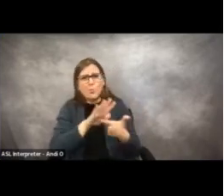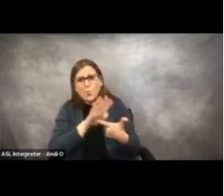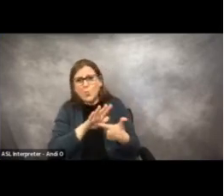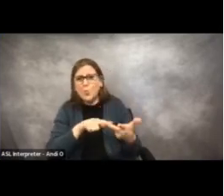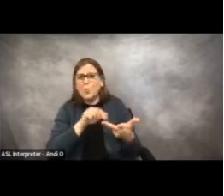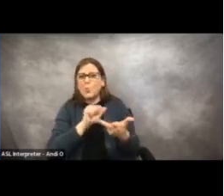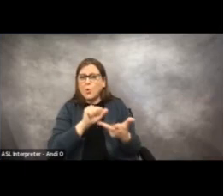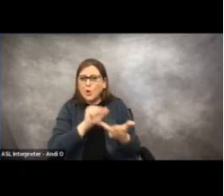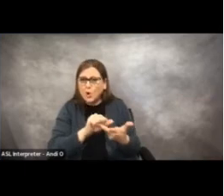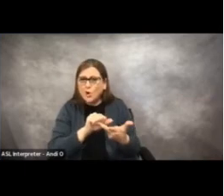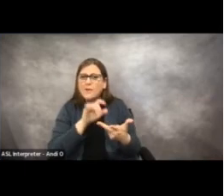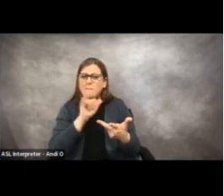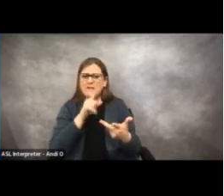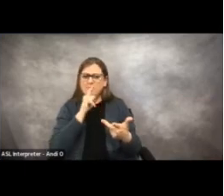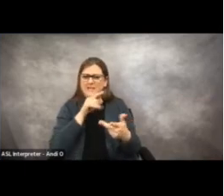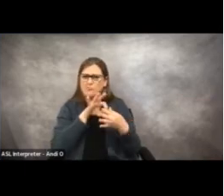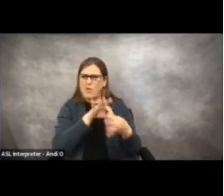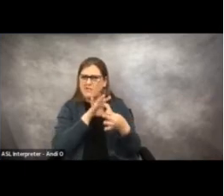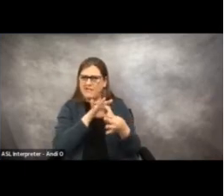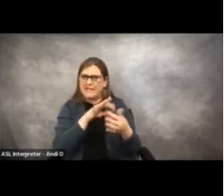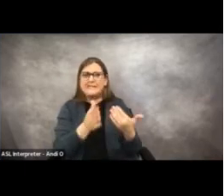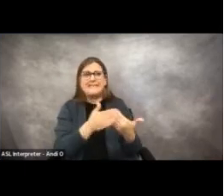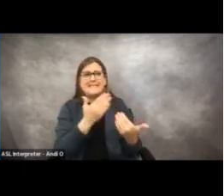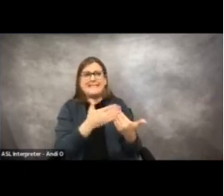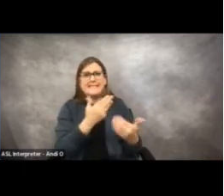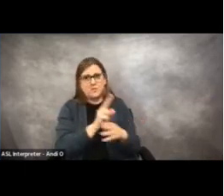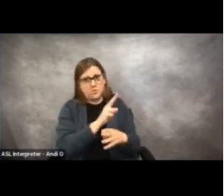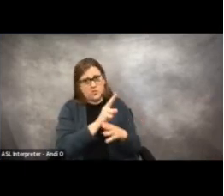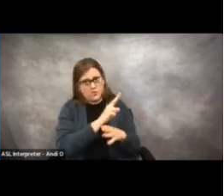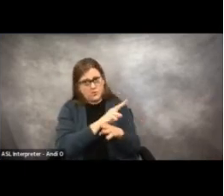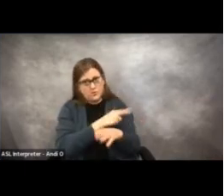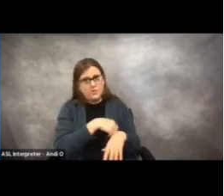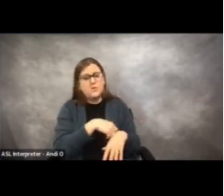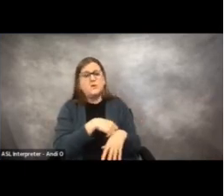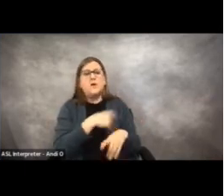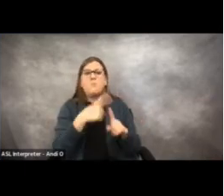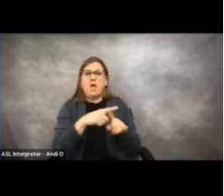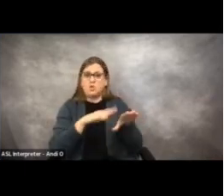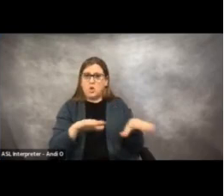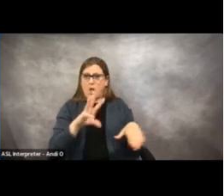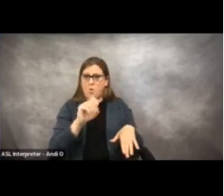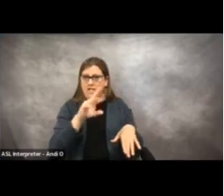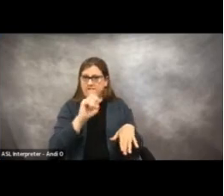contextually relevant, easy to use. And then child welfare workers need to be trained in